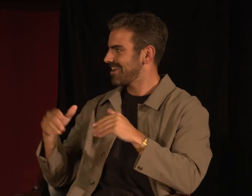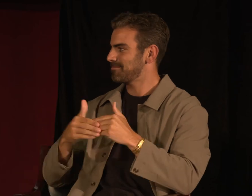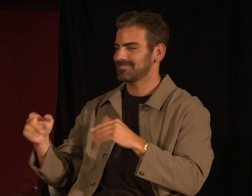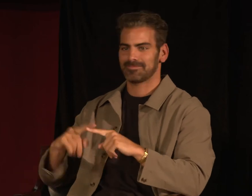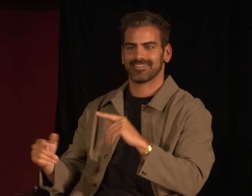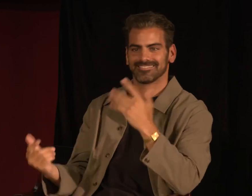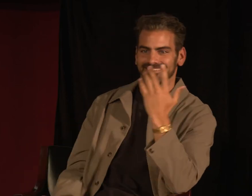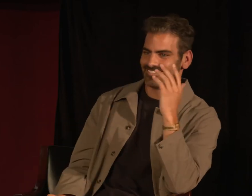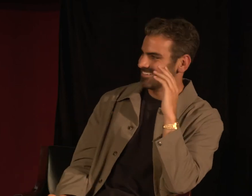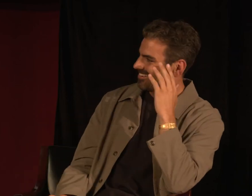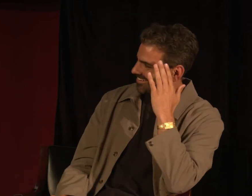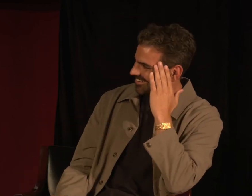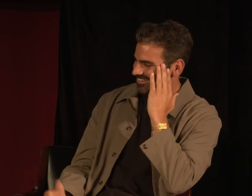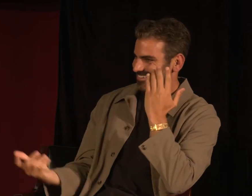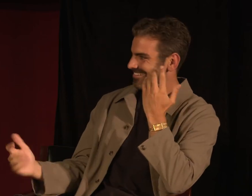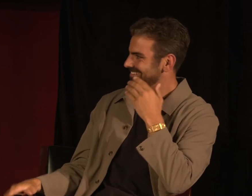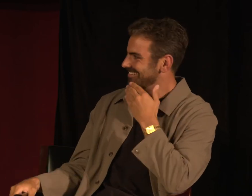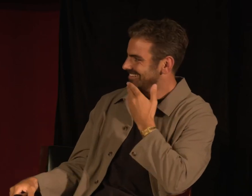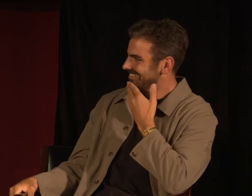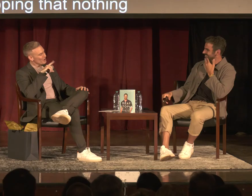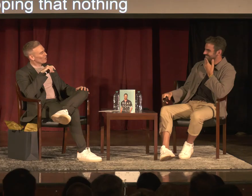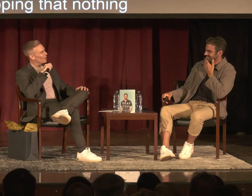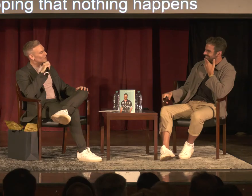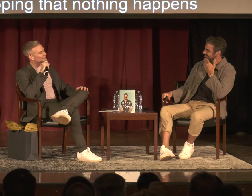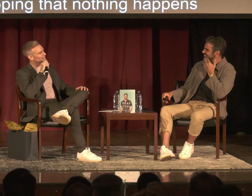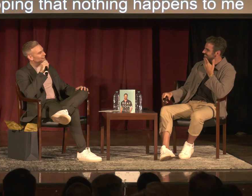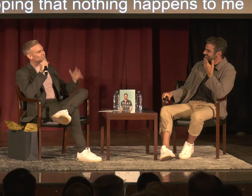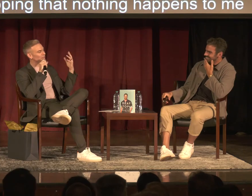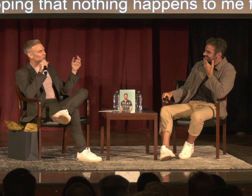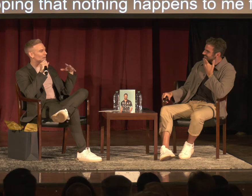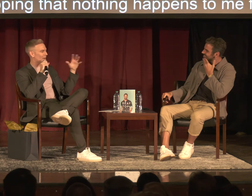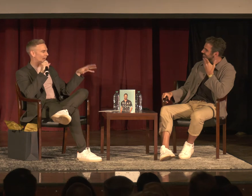Honestly, I'm hoping that nothing happens to me from here on out. Knock on wood. What was, explain a little bit about